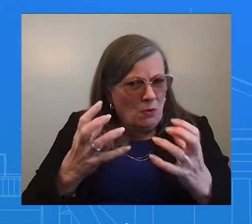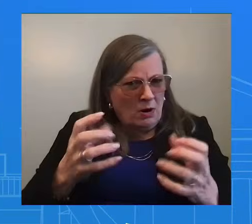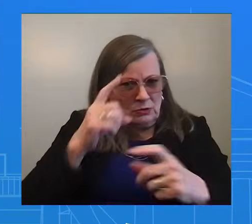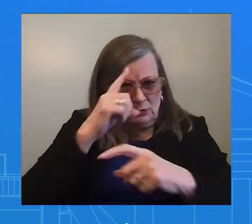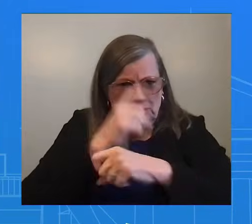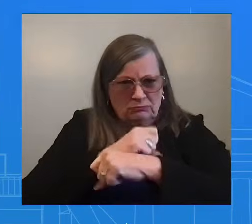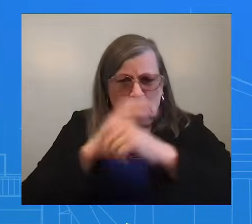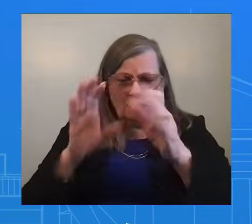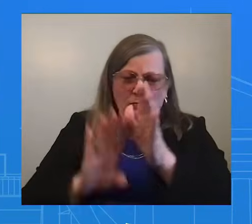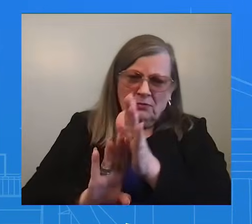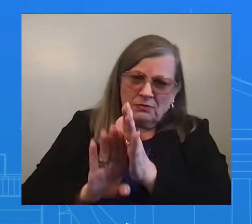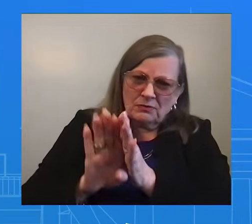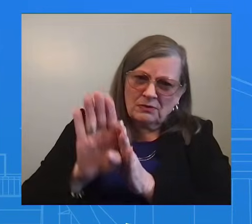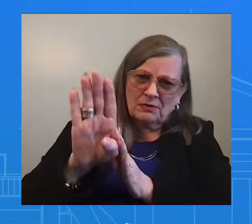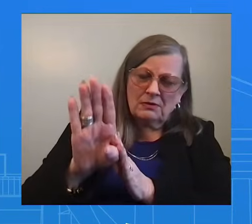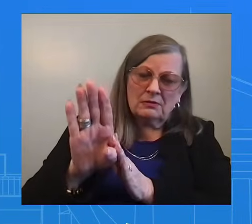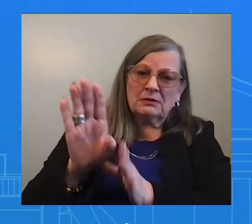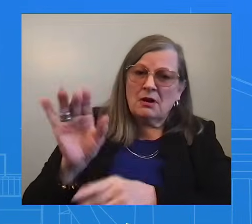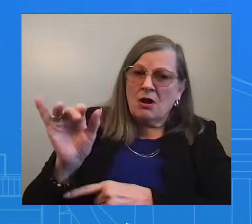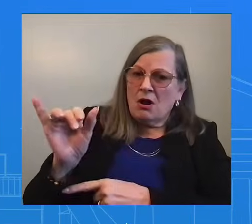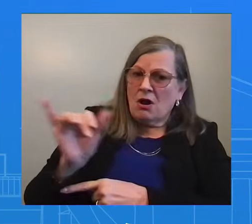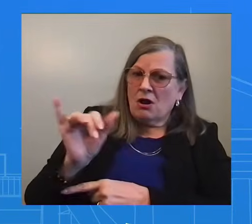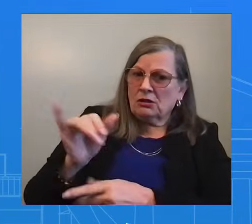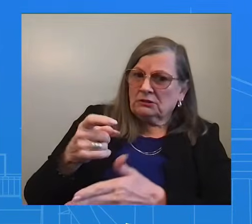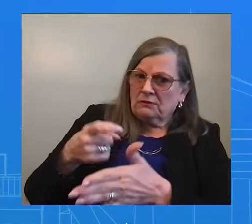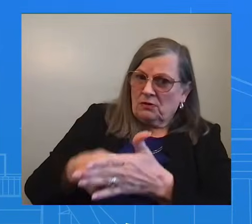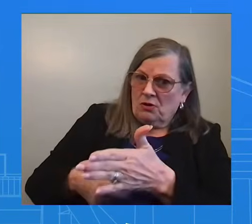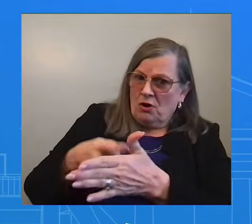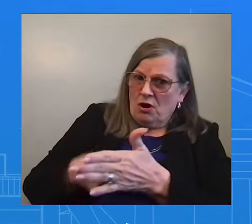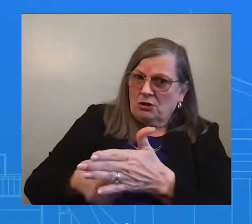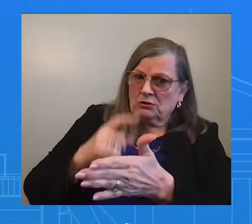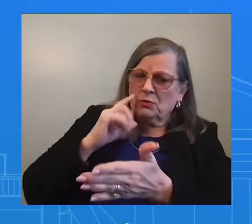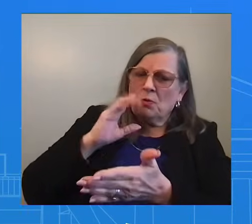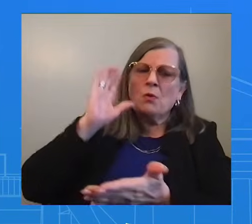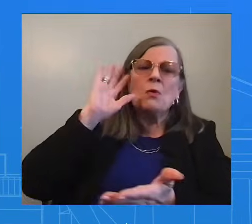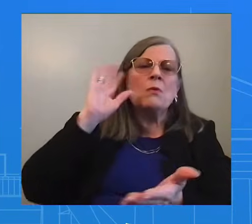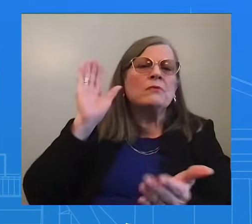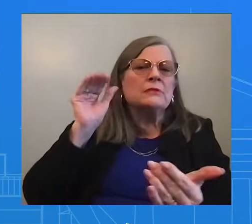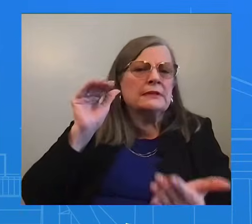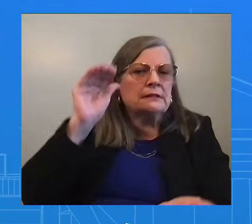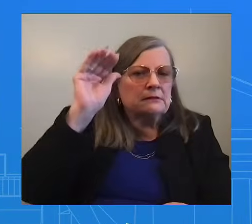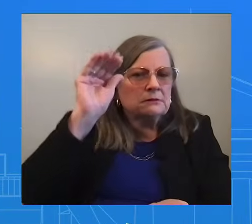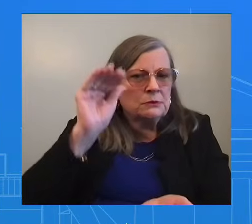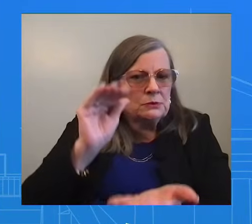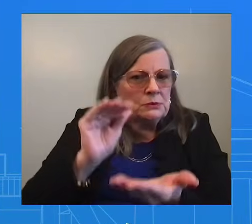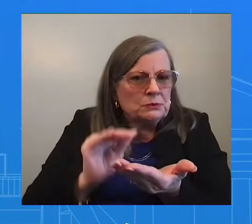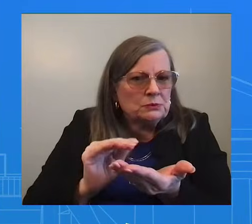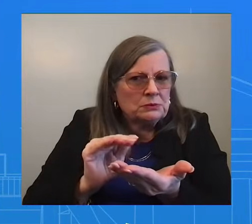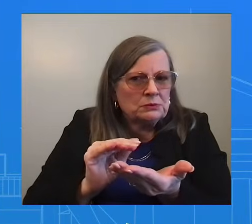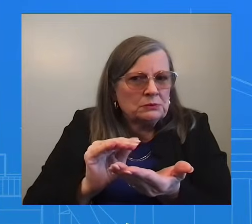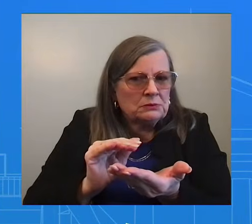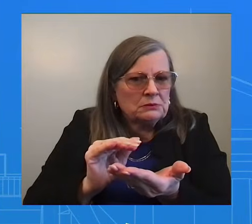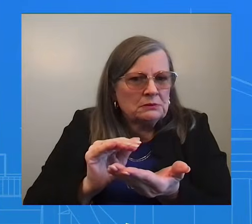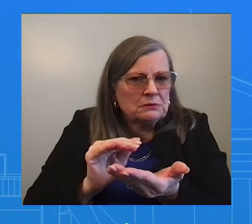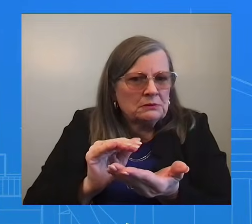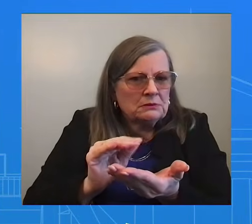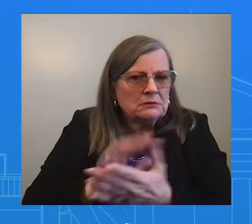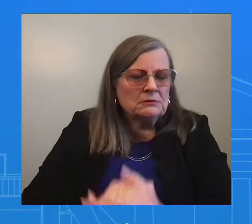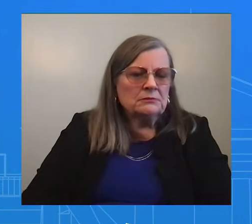because we know that they -- that's -- that's important in our -- as we talk about Bidenomics and the economy. Go ahead.